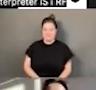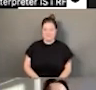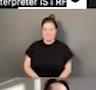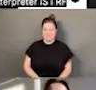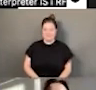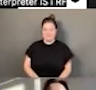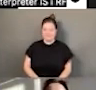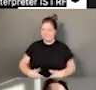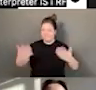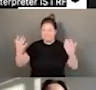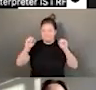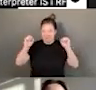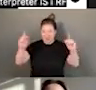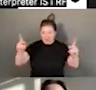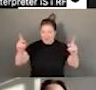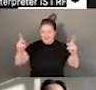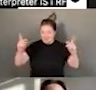Okay, so let's start.